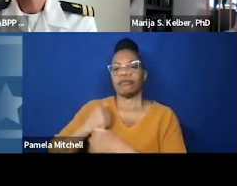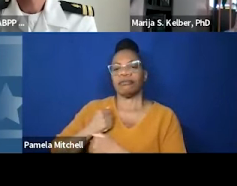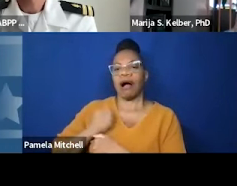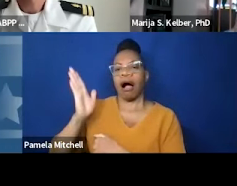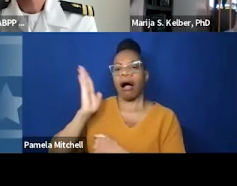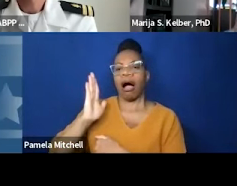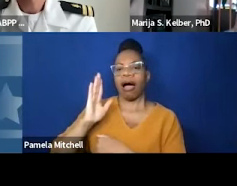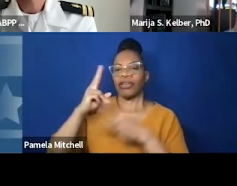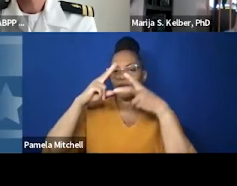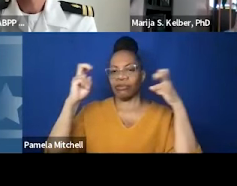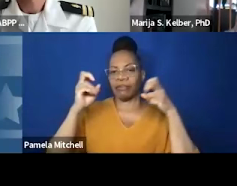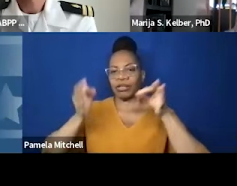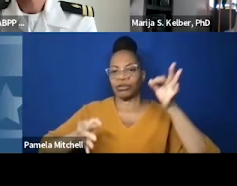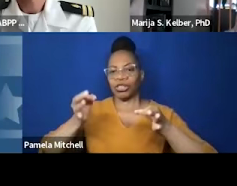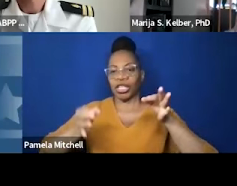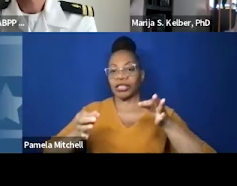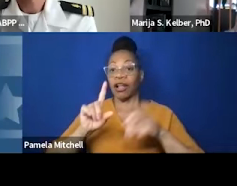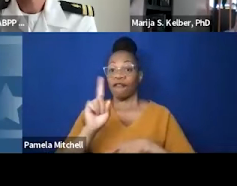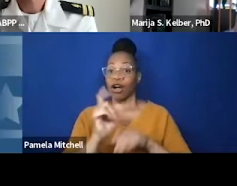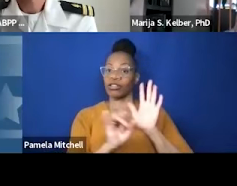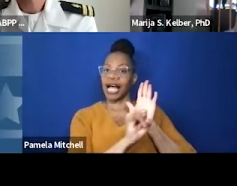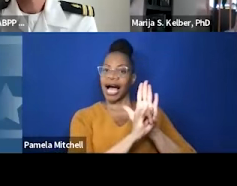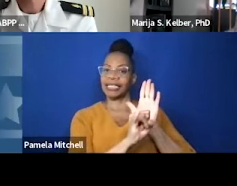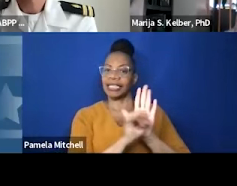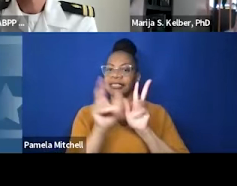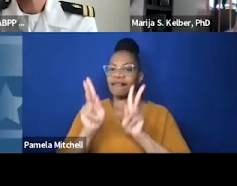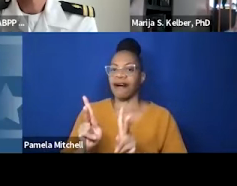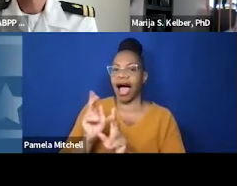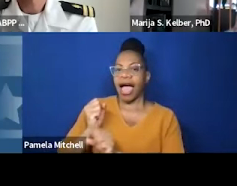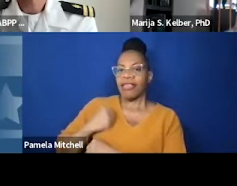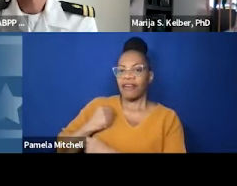is first identifying veterans. You have to be able to identify